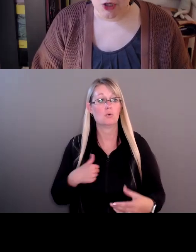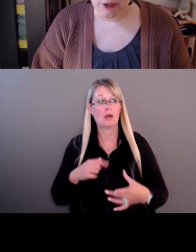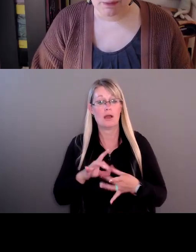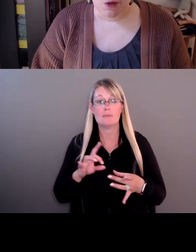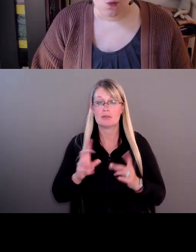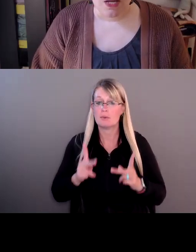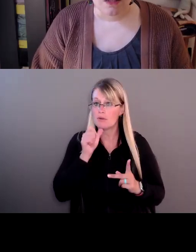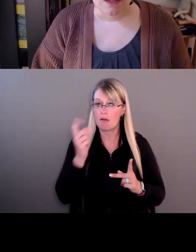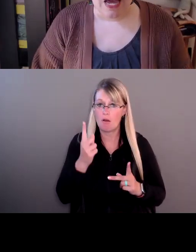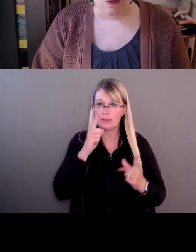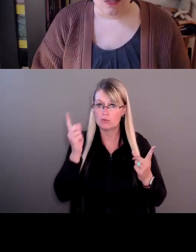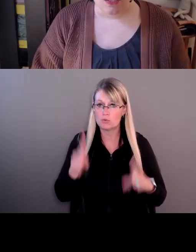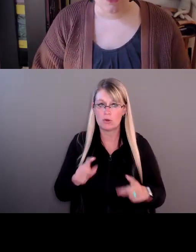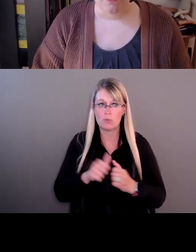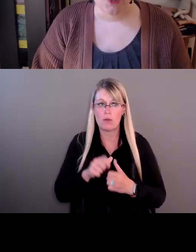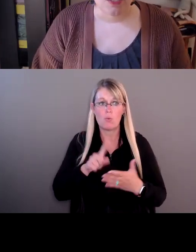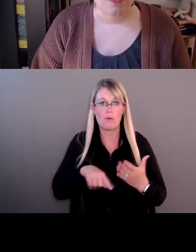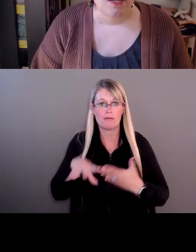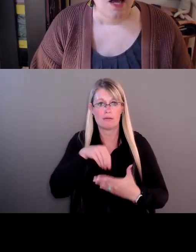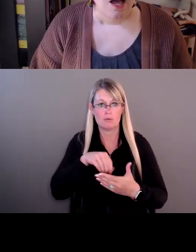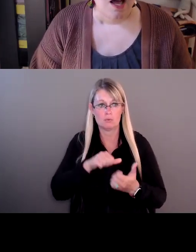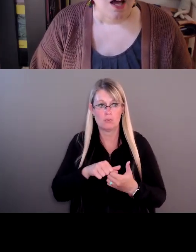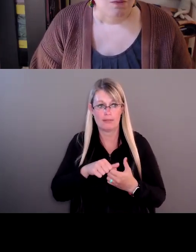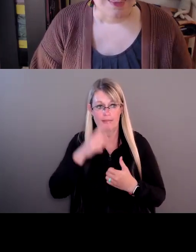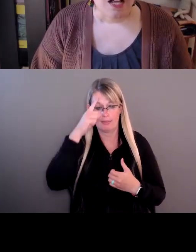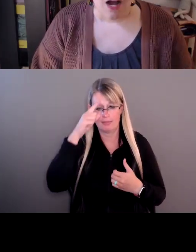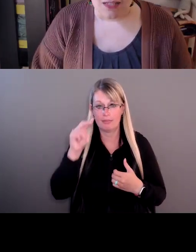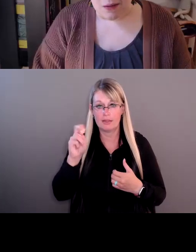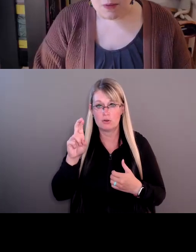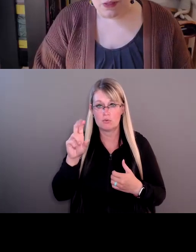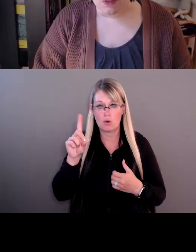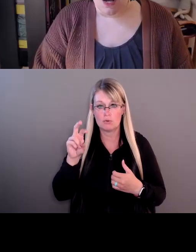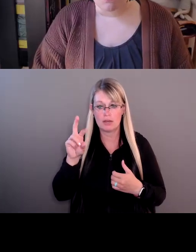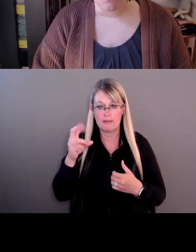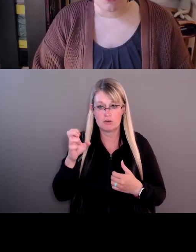agree about what counts as neurodivergence, I think a lot of times when people talk about